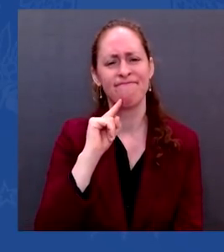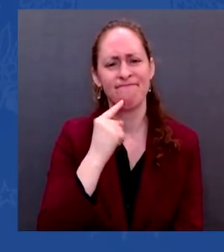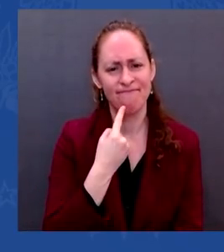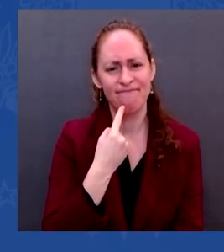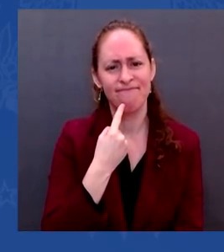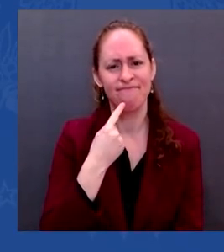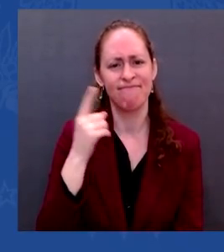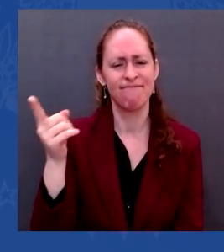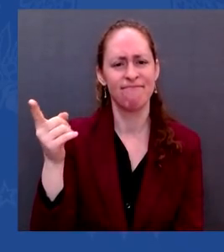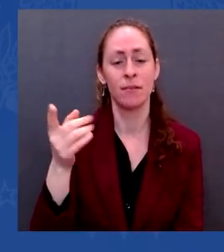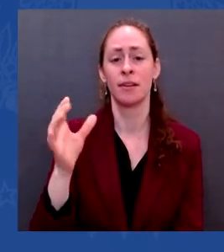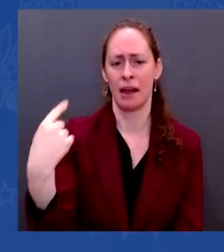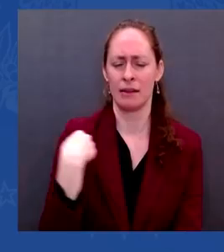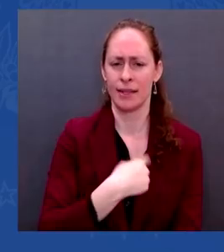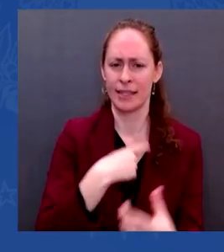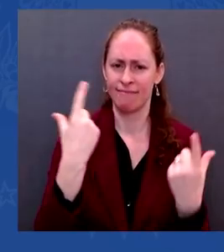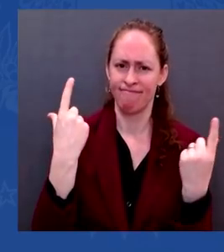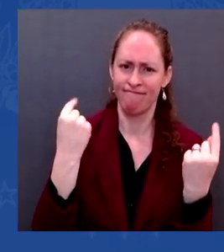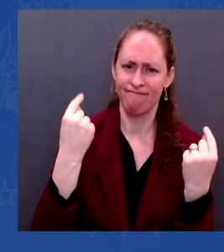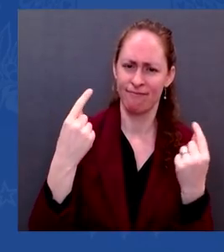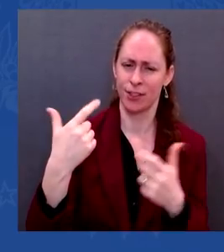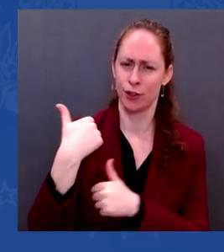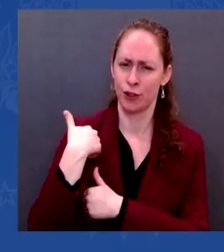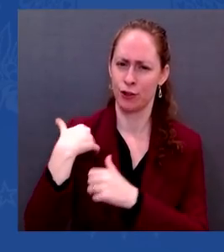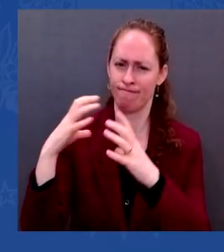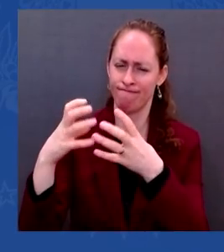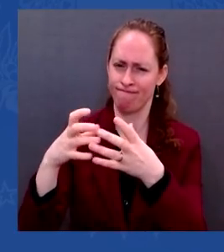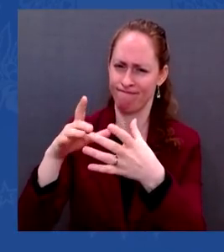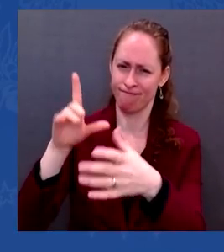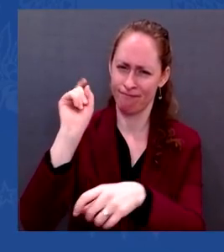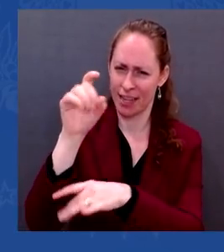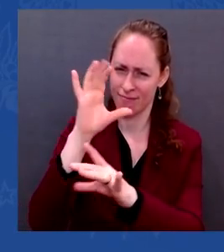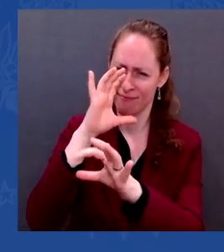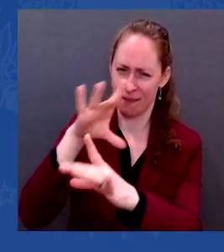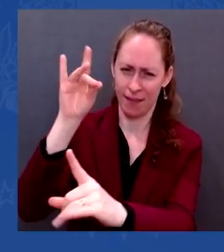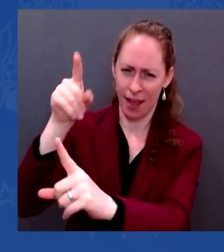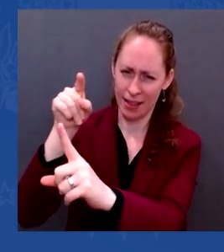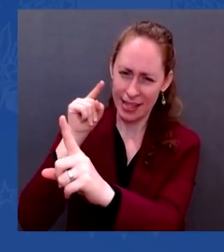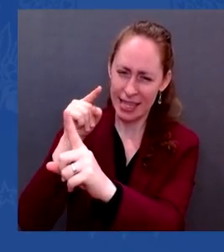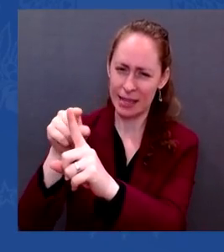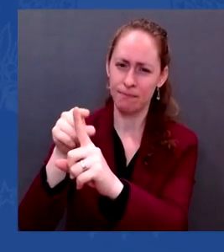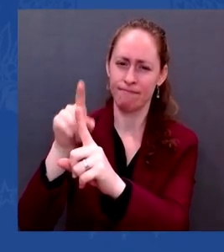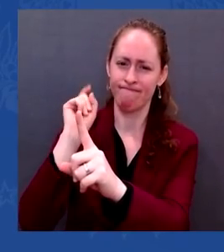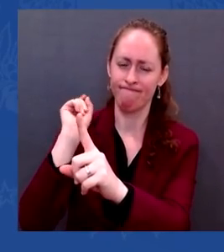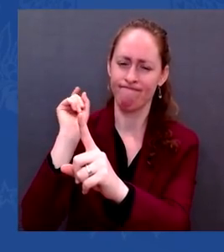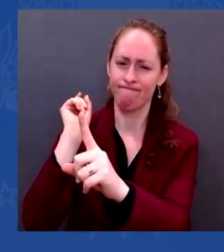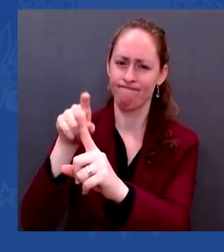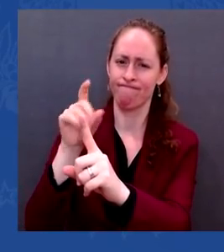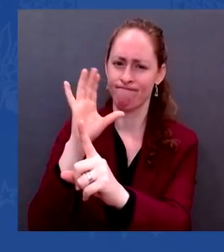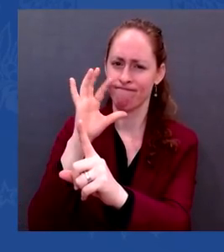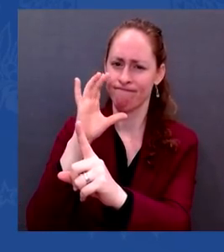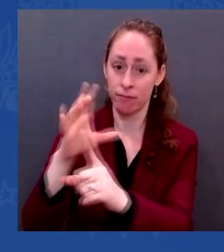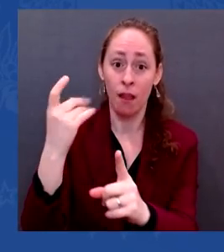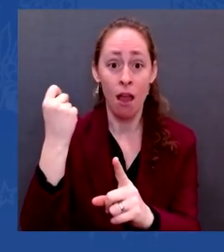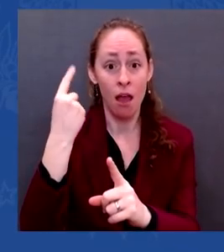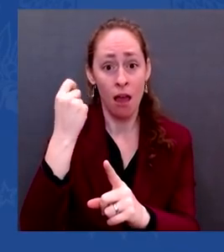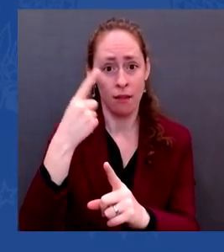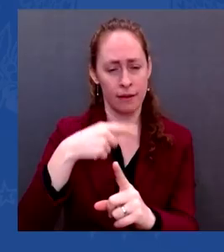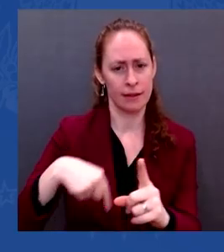possible to minimize civilian casualties. Knowing that this terrorist had chosen to surround himself with families, including children,